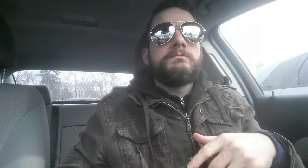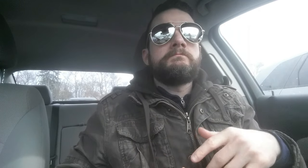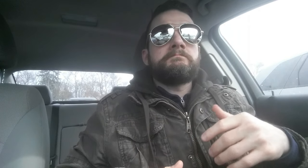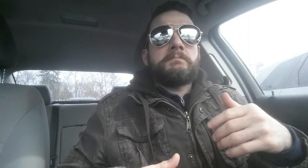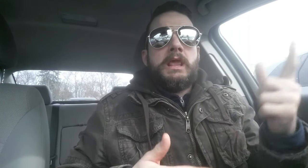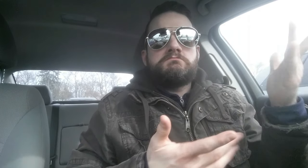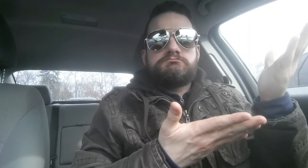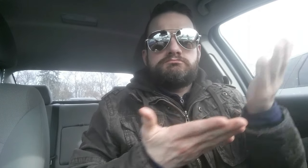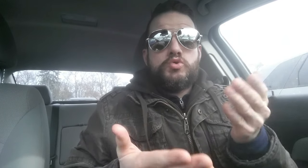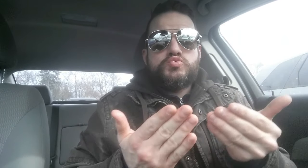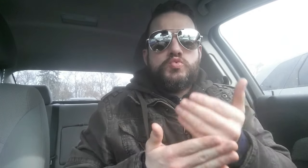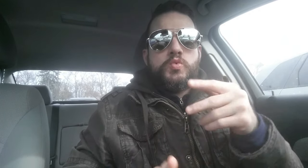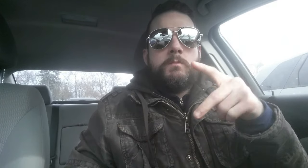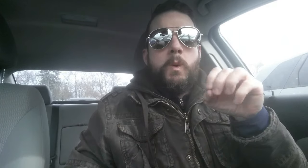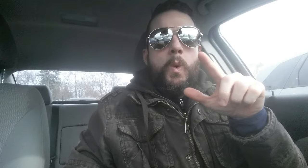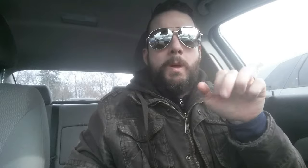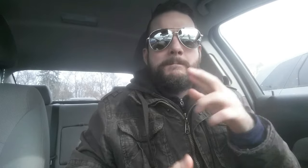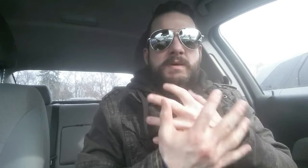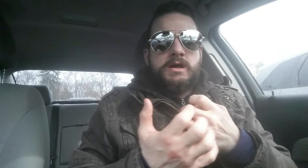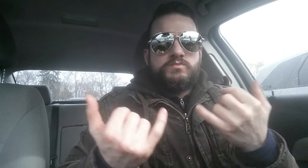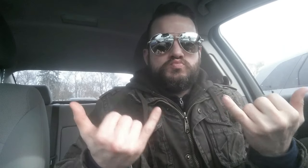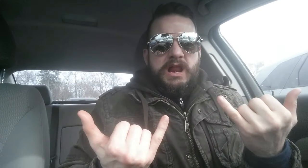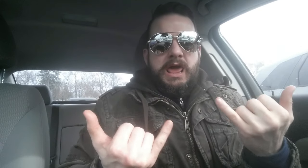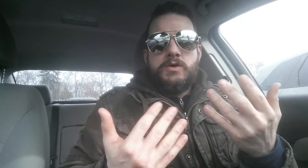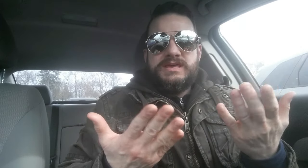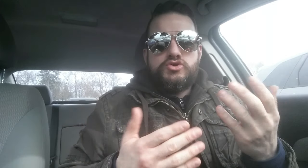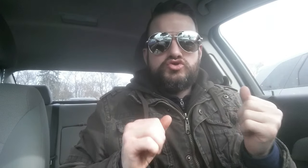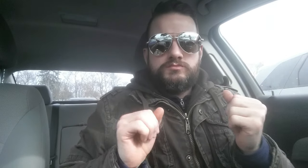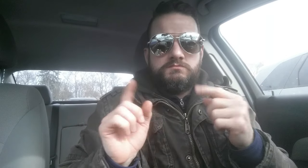They have brought the new polar bear and it's here today.